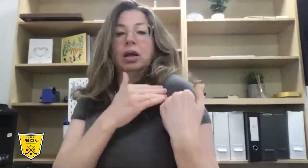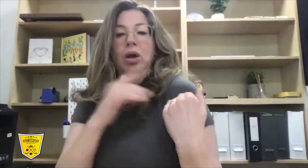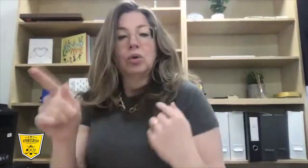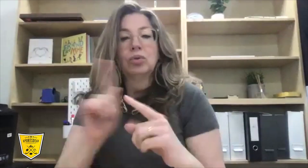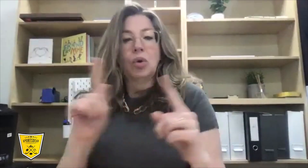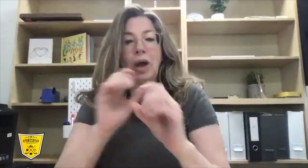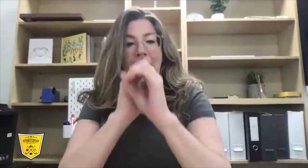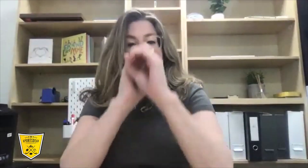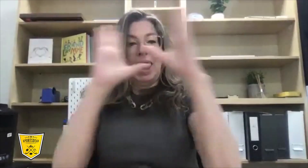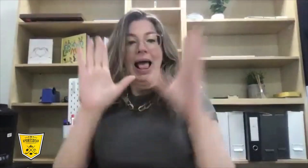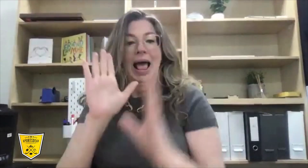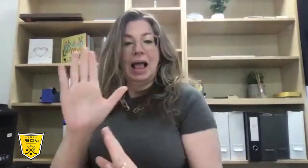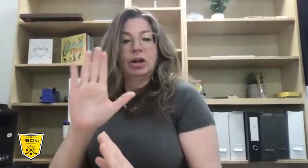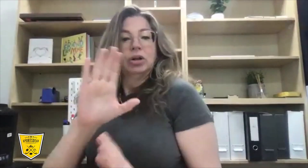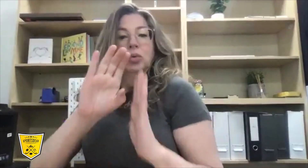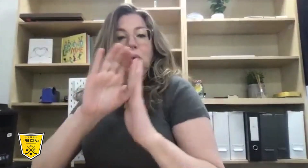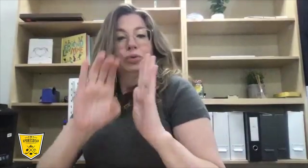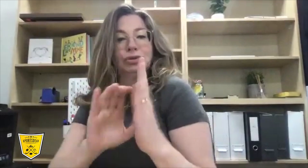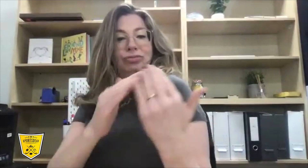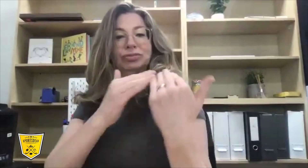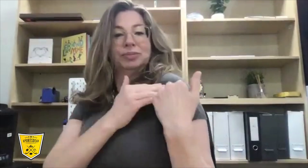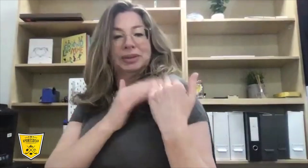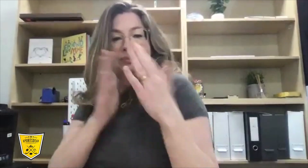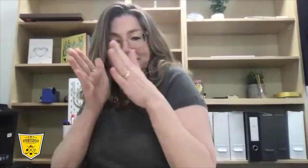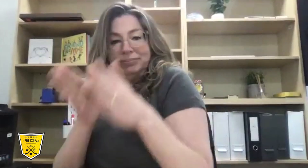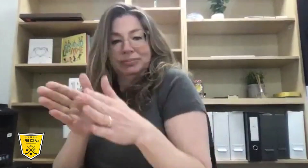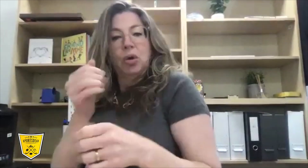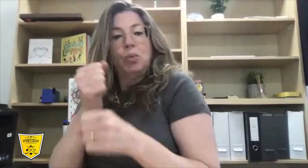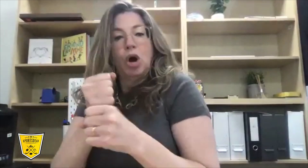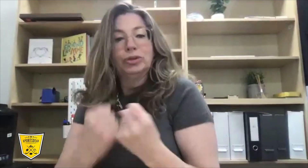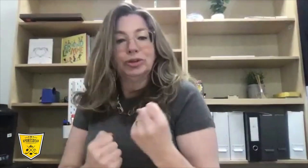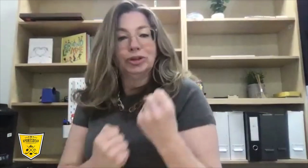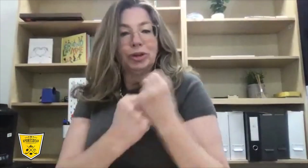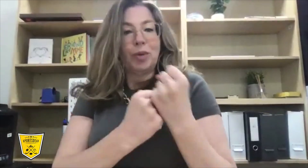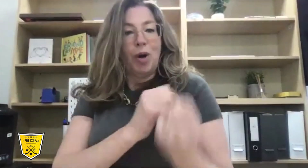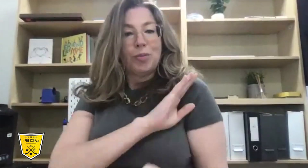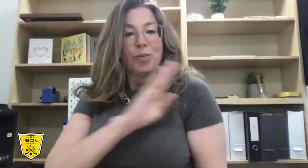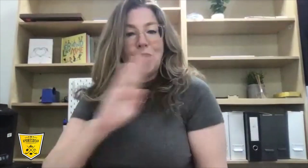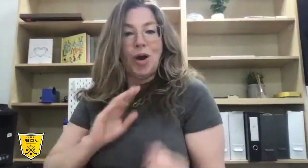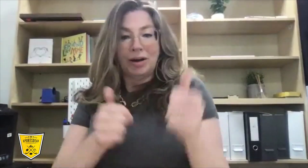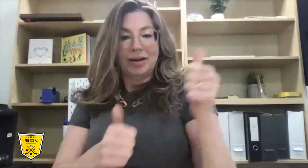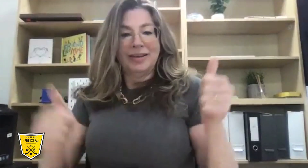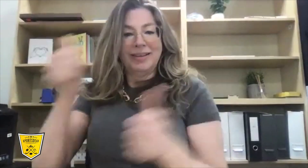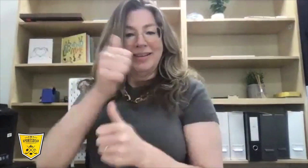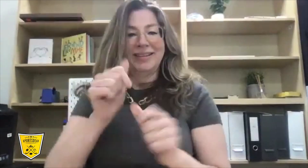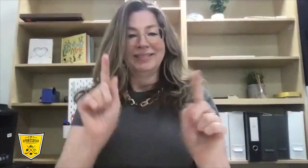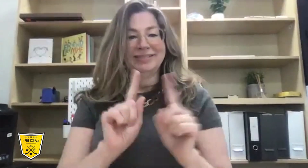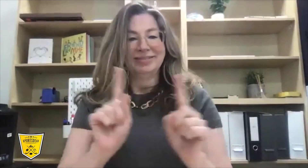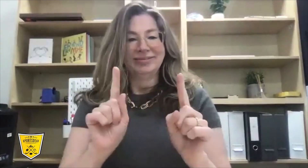is the CEO not understanding his responsibilities under the Constitution to support the Board, not above the Board.